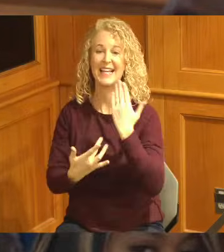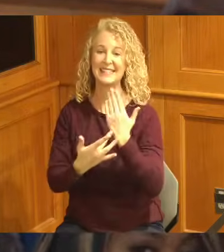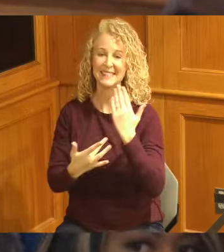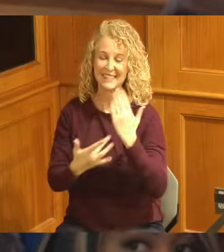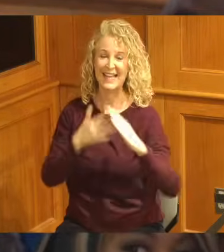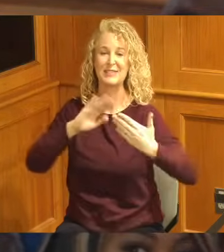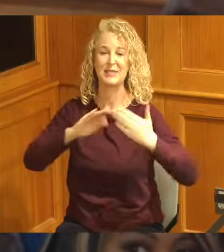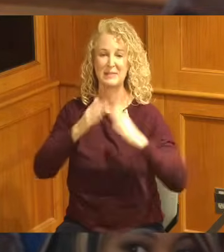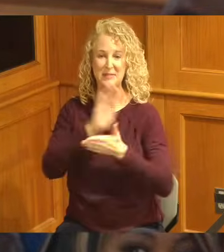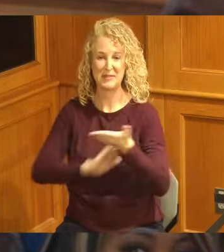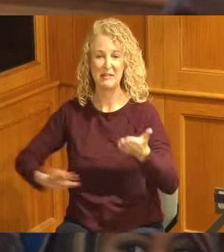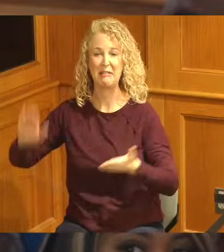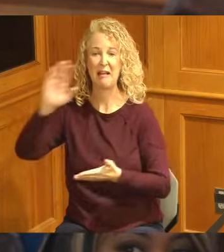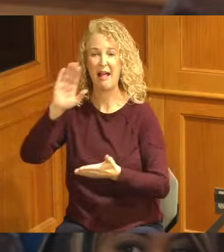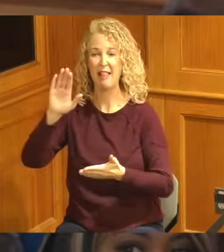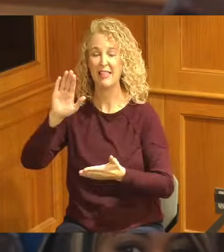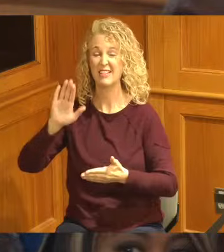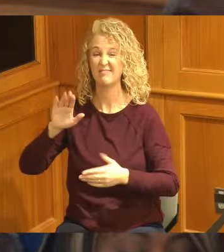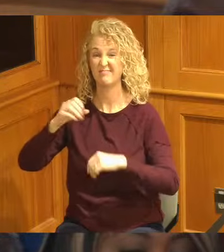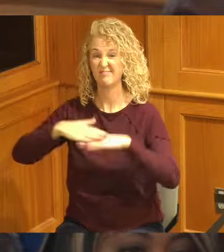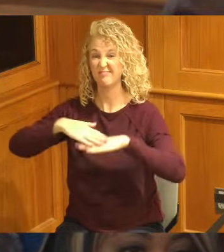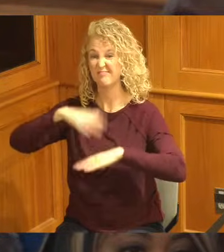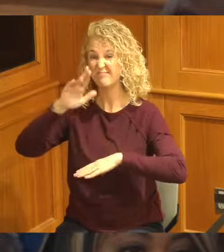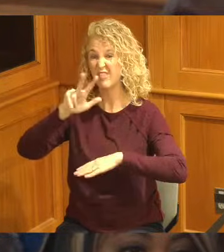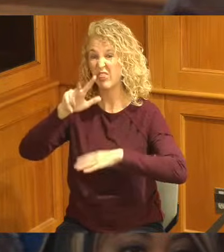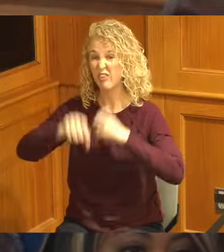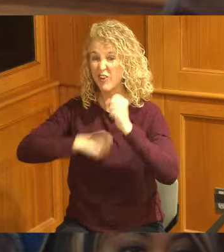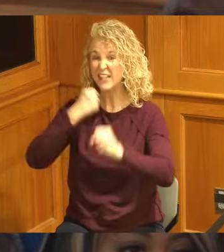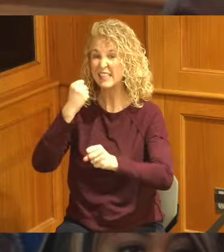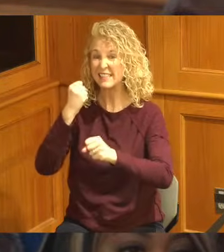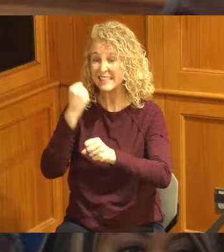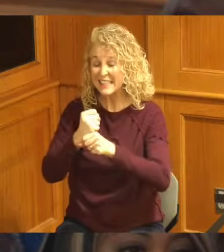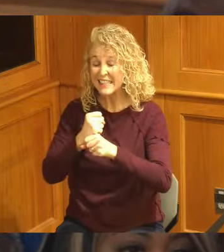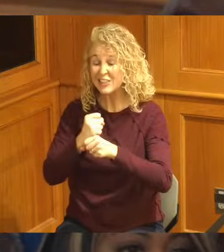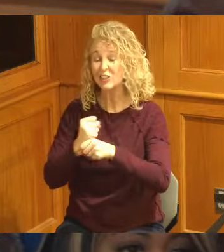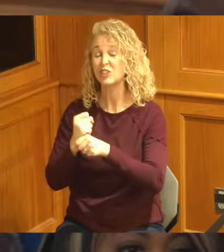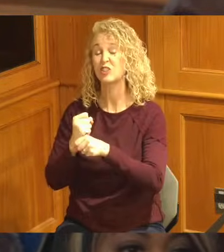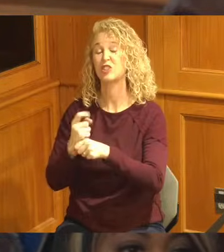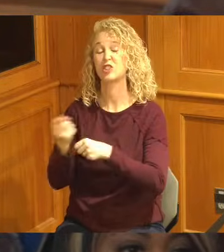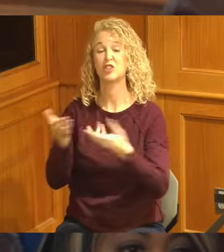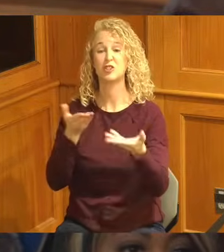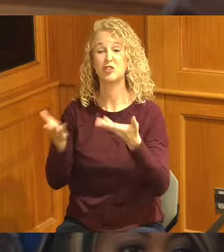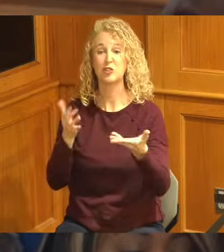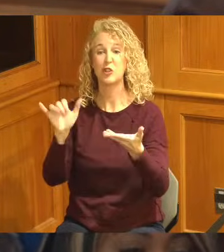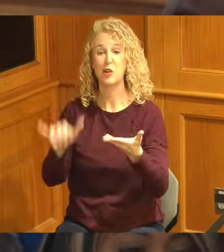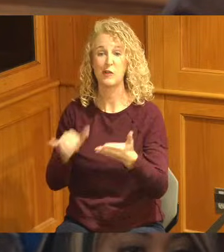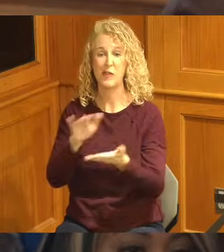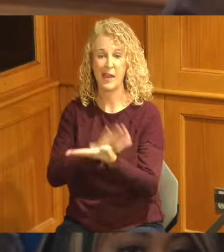College and has devoted more than three decades of distinguished service to the institution,